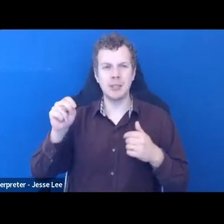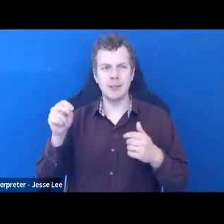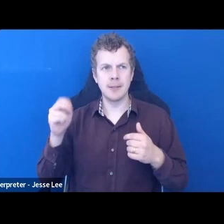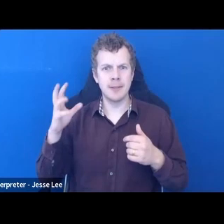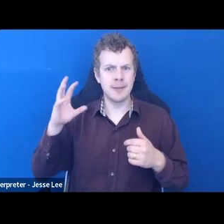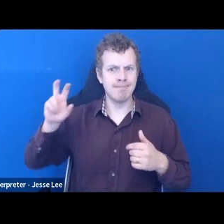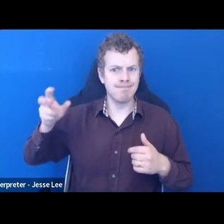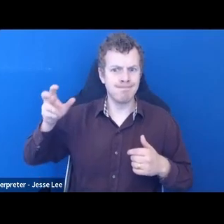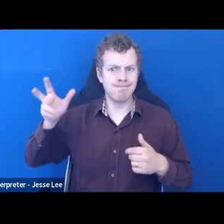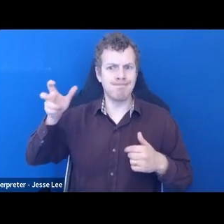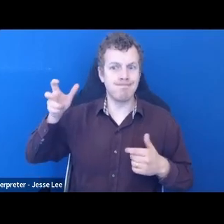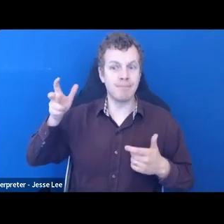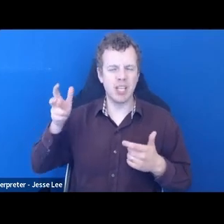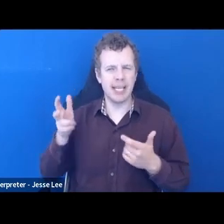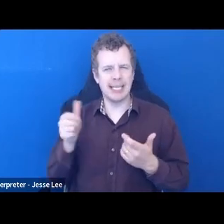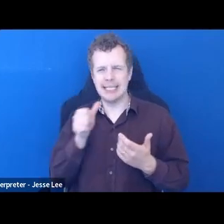with unilateral hearing loss at birth.